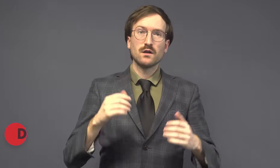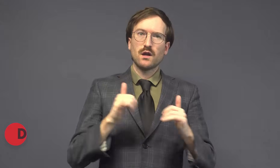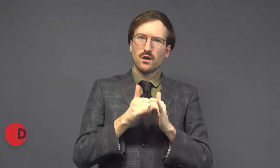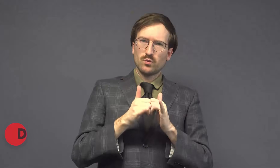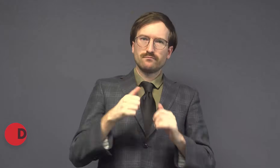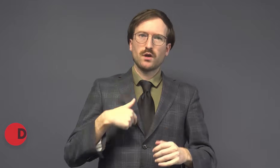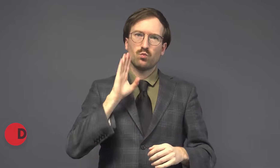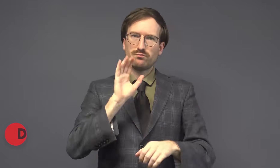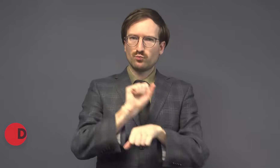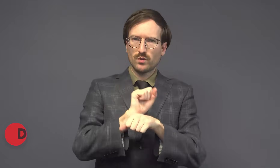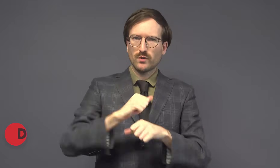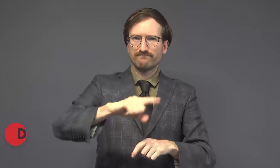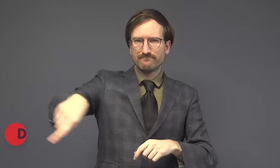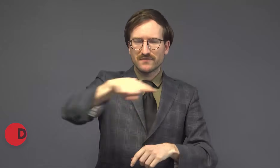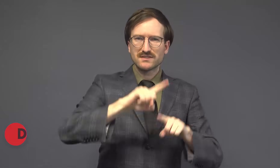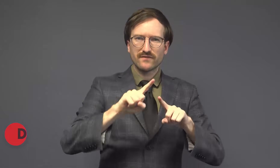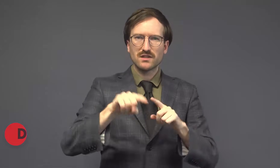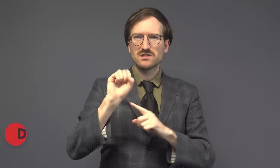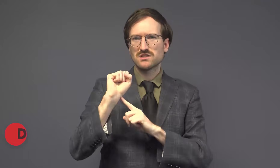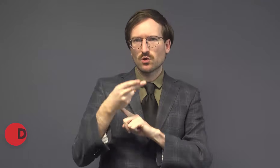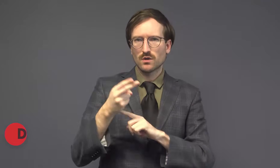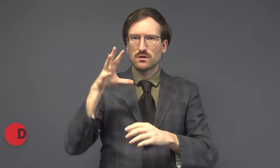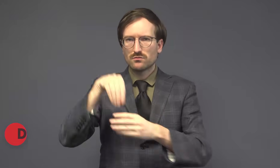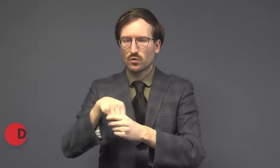To do that, I’m working with many stakeholders ranging from